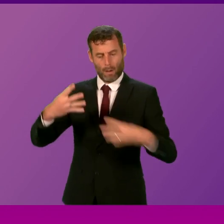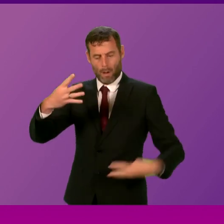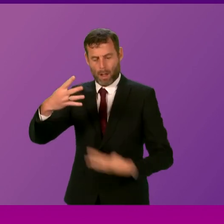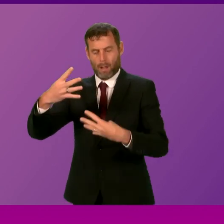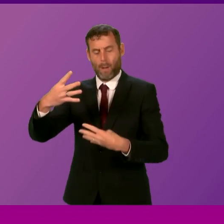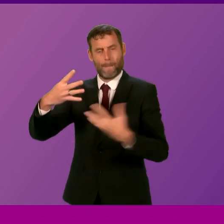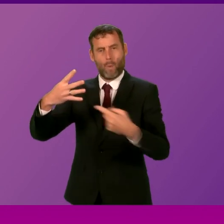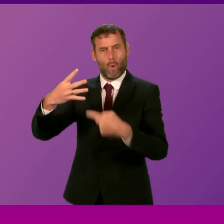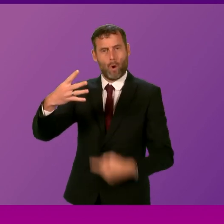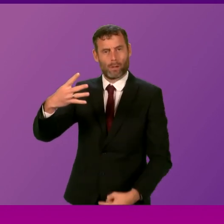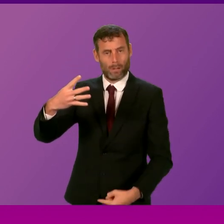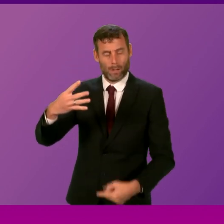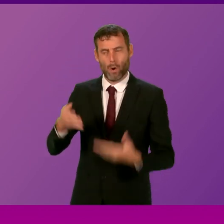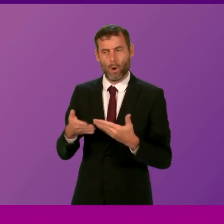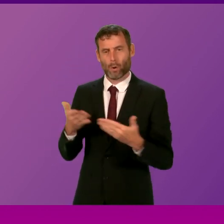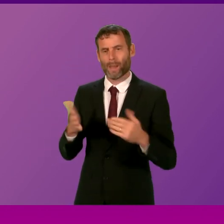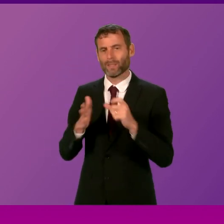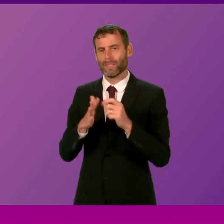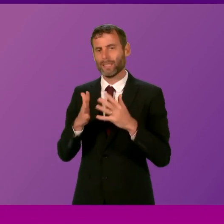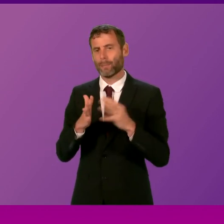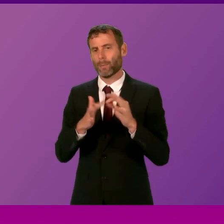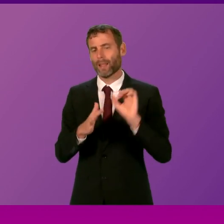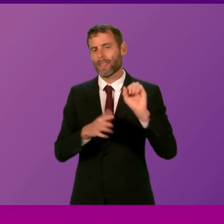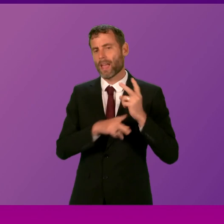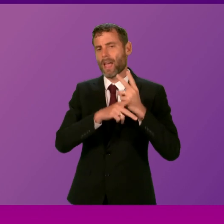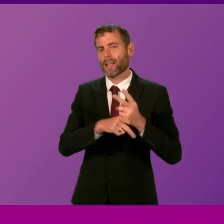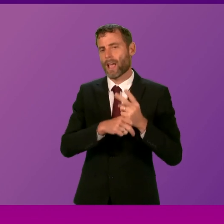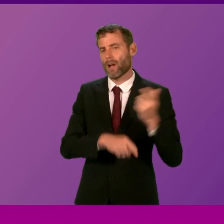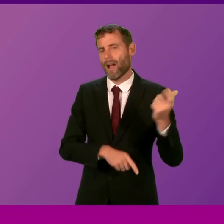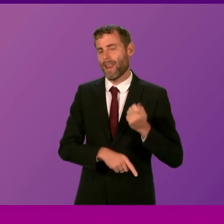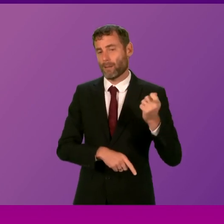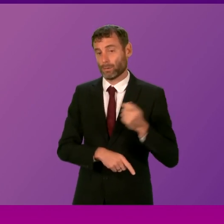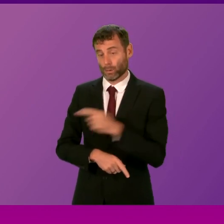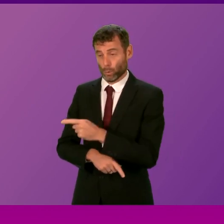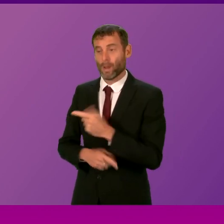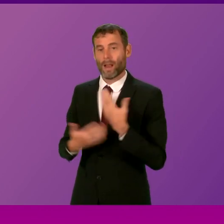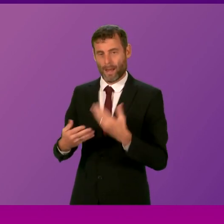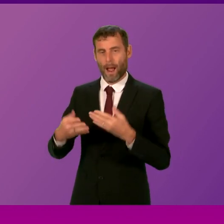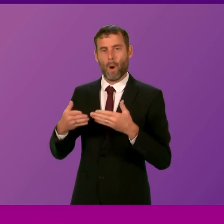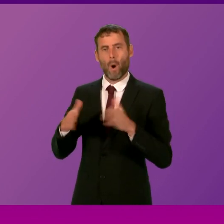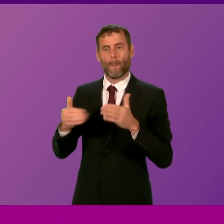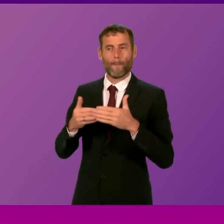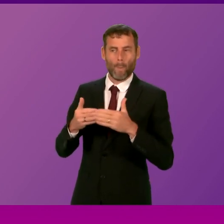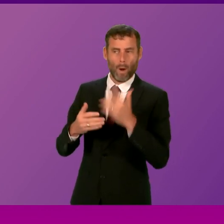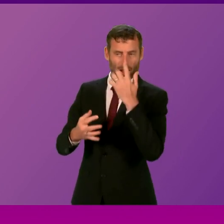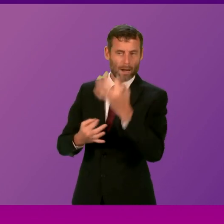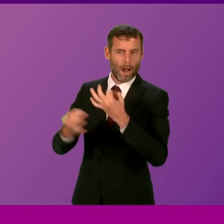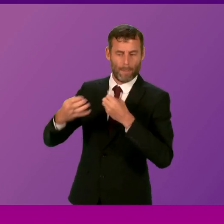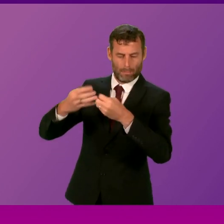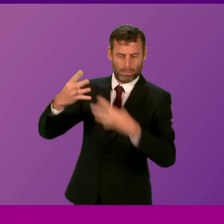carers allowance. Relative to the rest of the United Kingdom, how many additional carers are